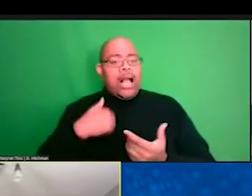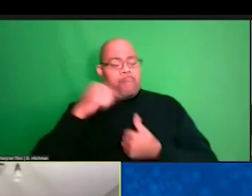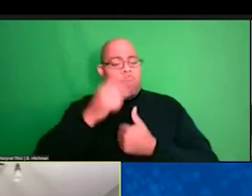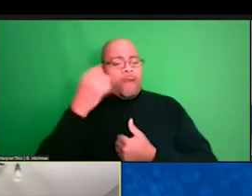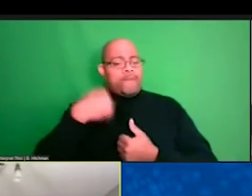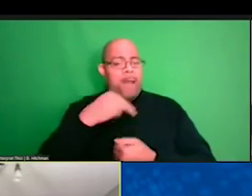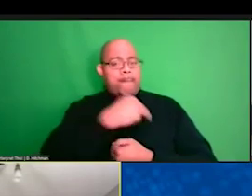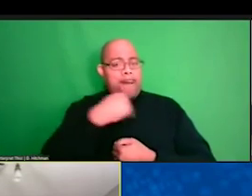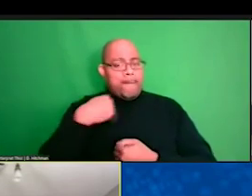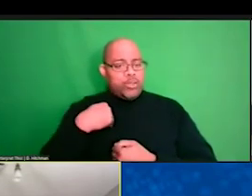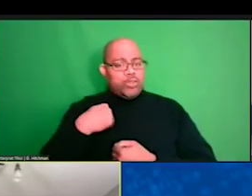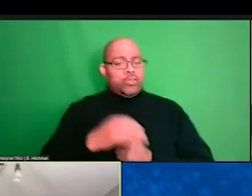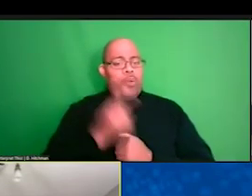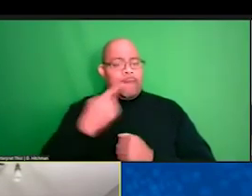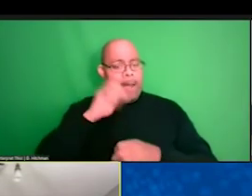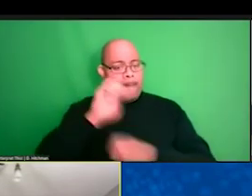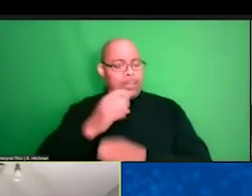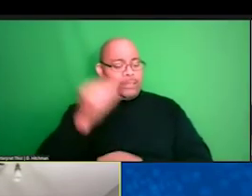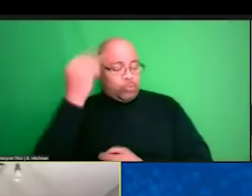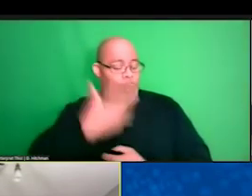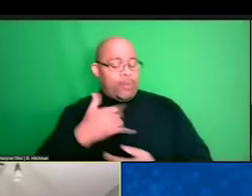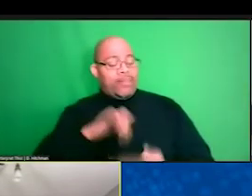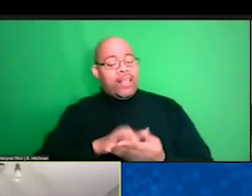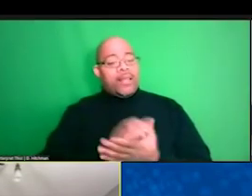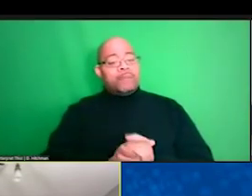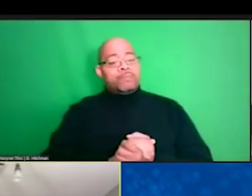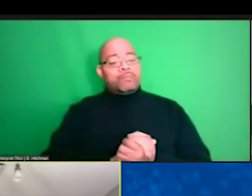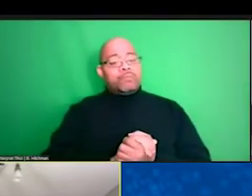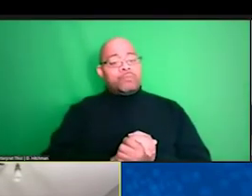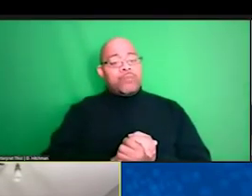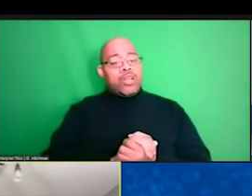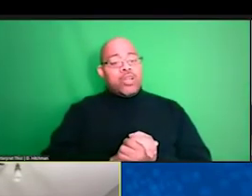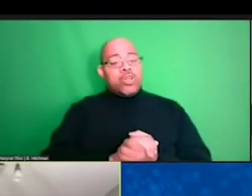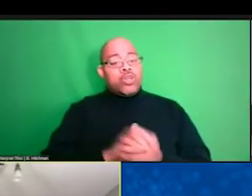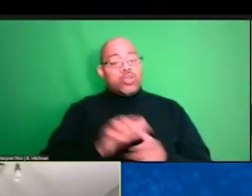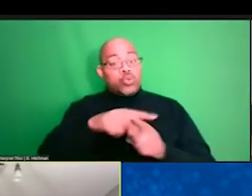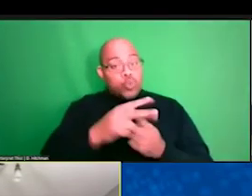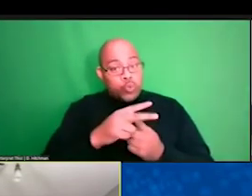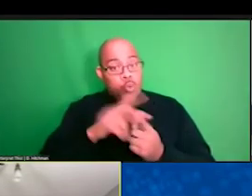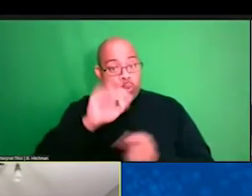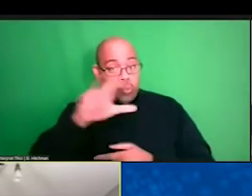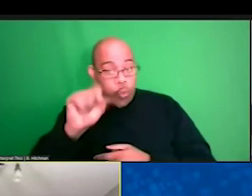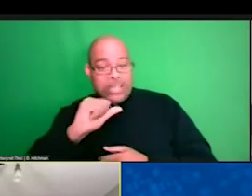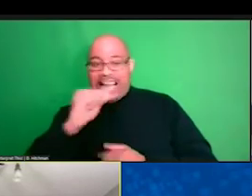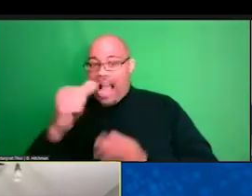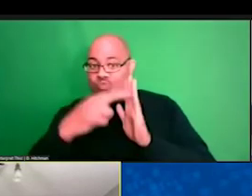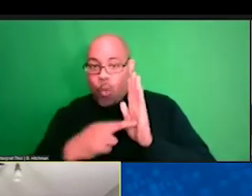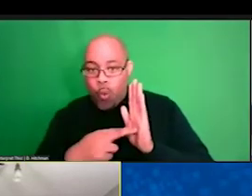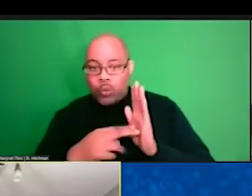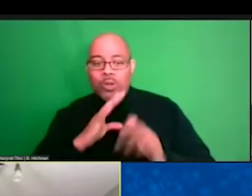one of my employees said to me, you know, tools, not rules. We talked about WCAG 2.0,